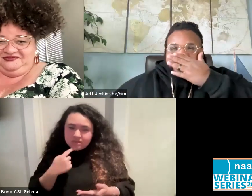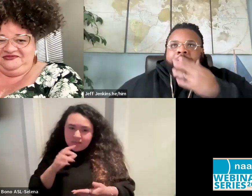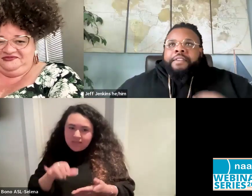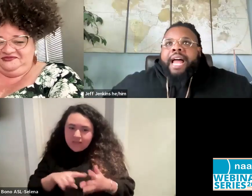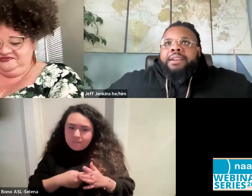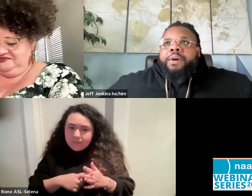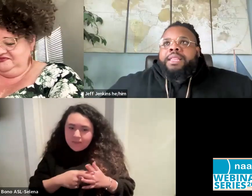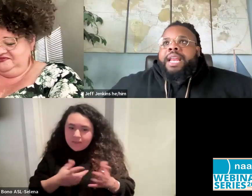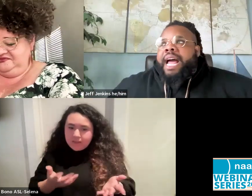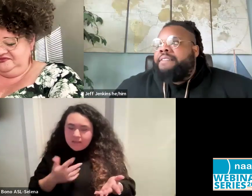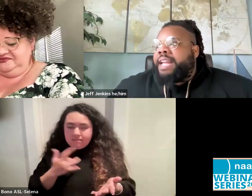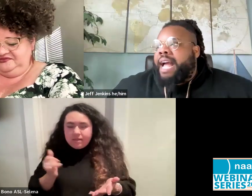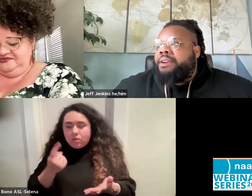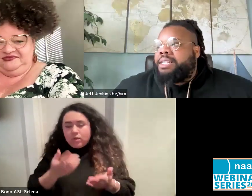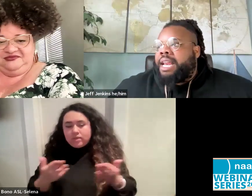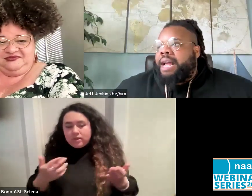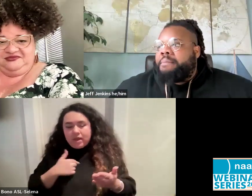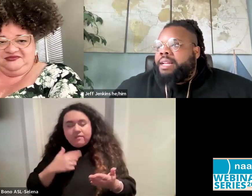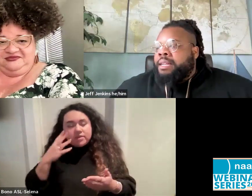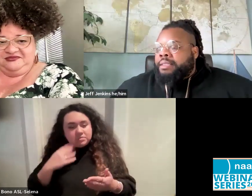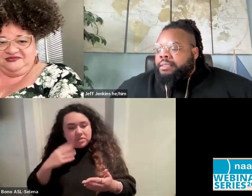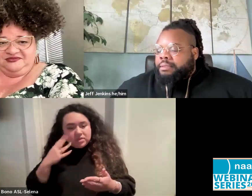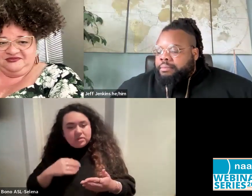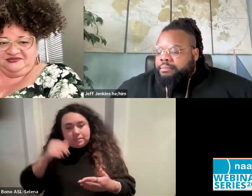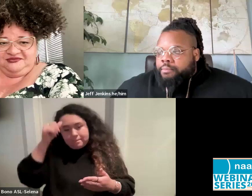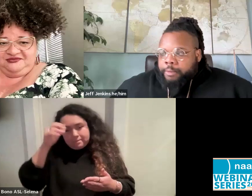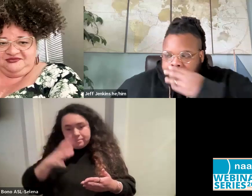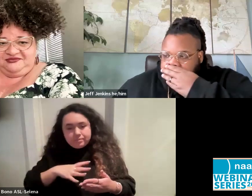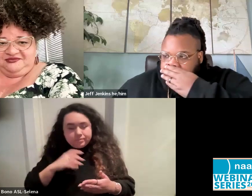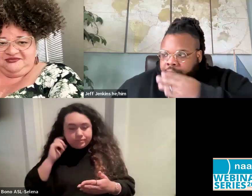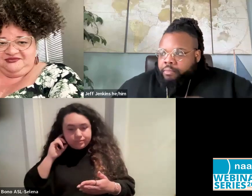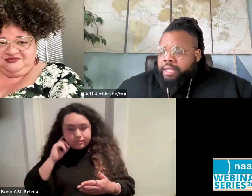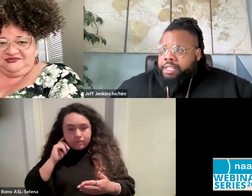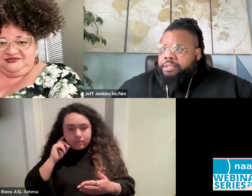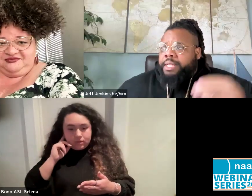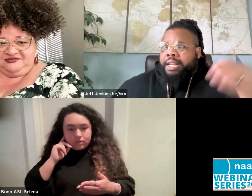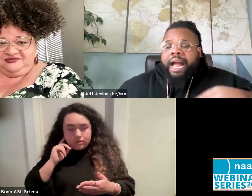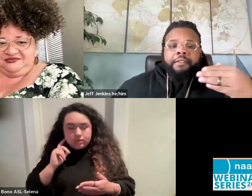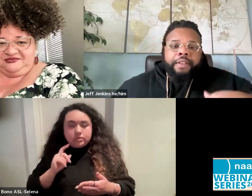So the one thing that I have encounter is that like men excuse me there, I don't feel